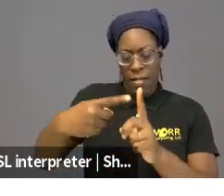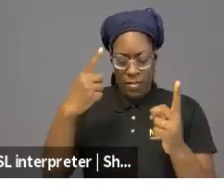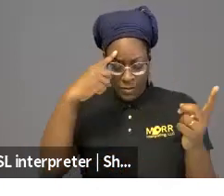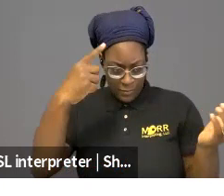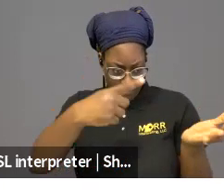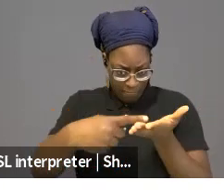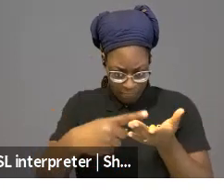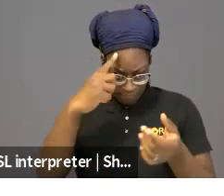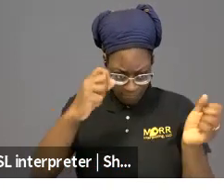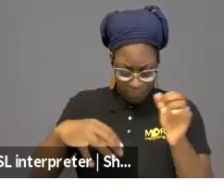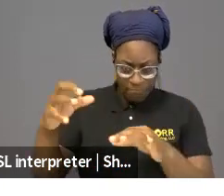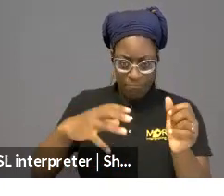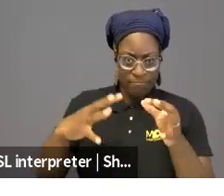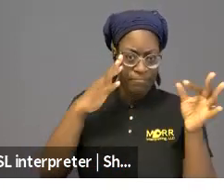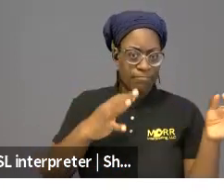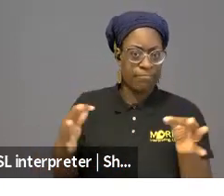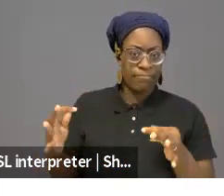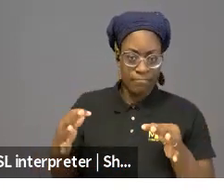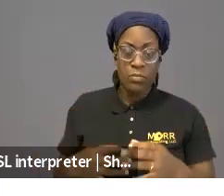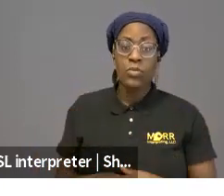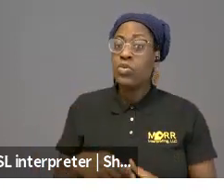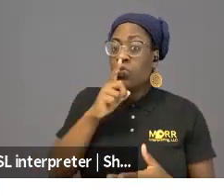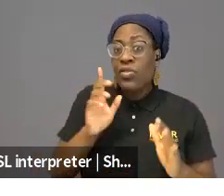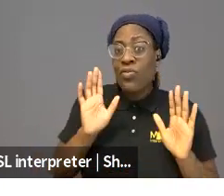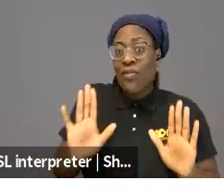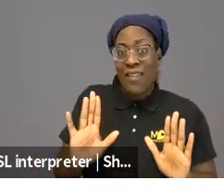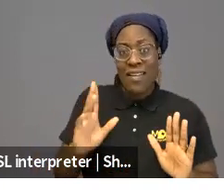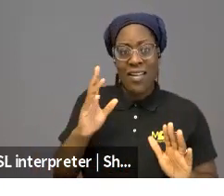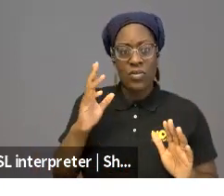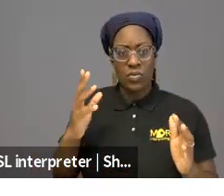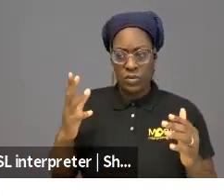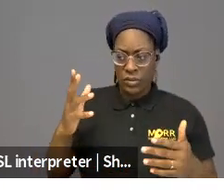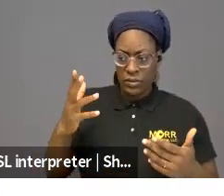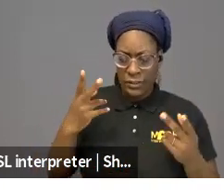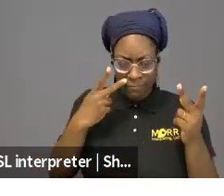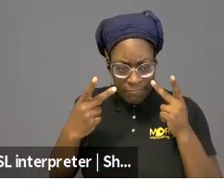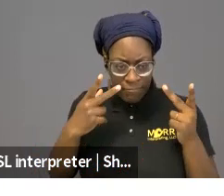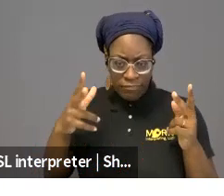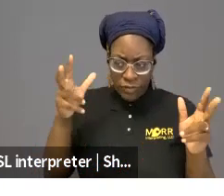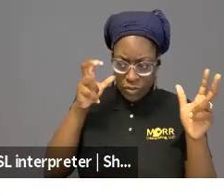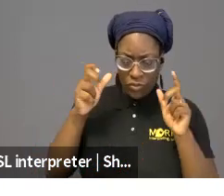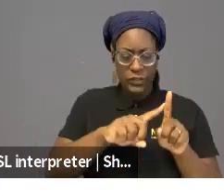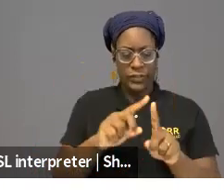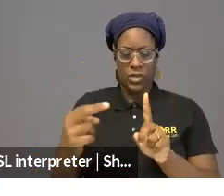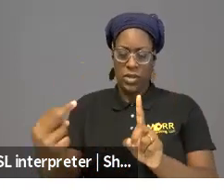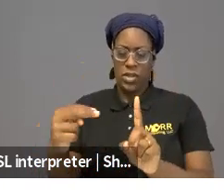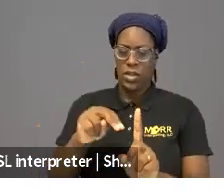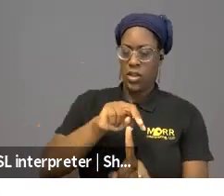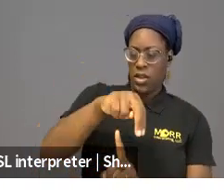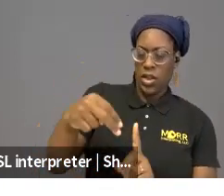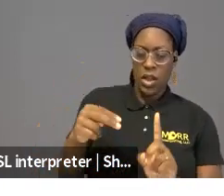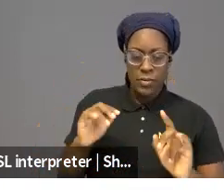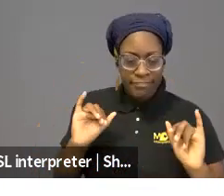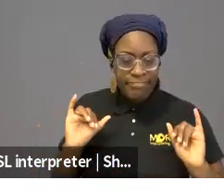of problem solvers and vice versa. But this has even helped just during the summer for instance.